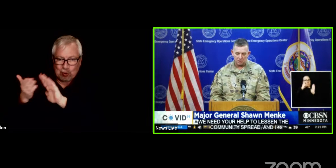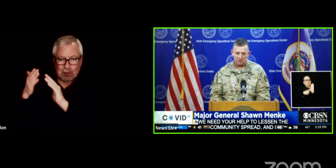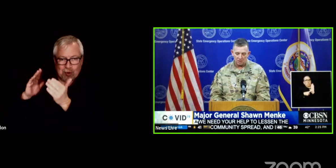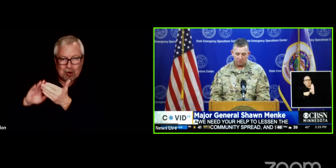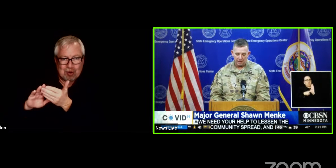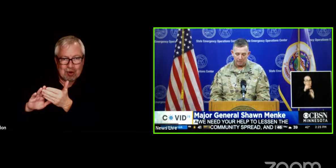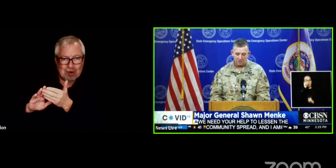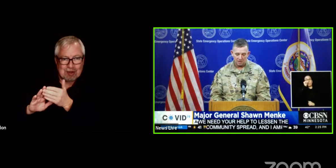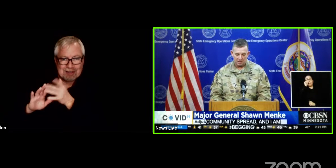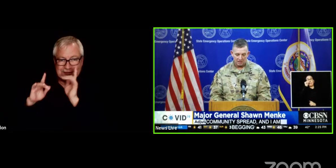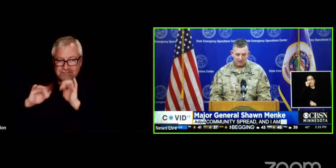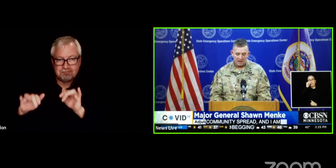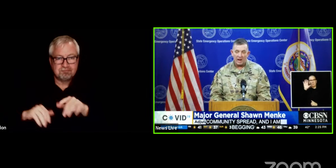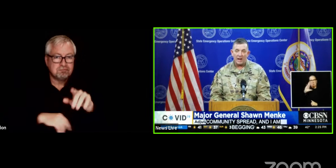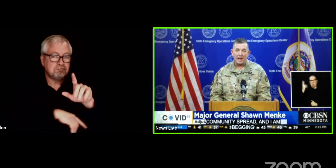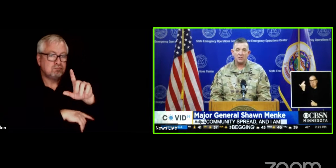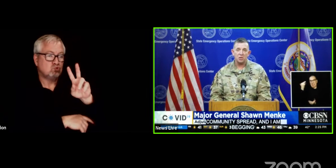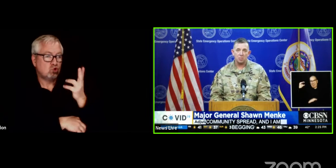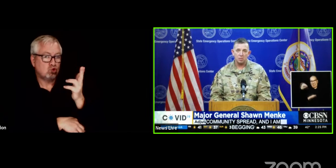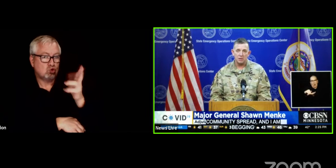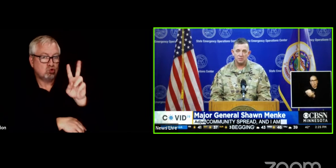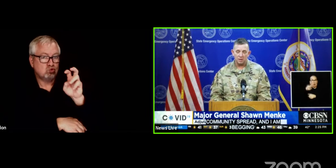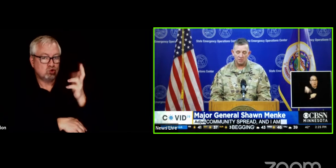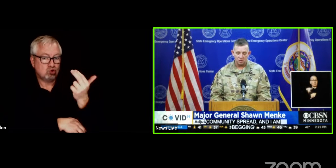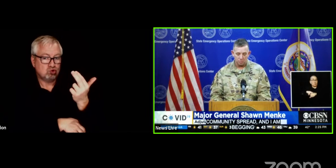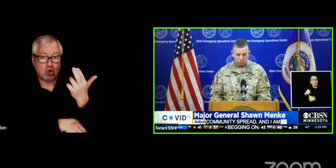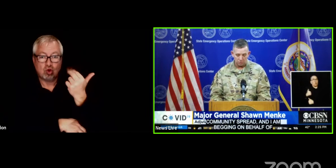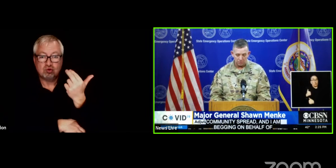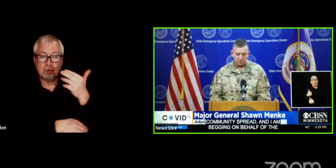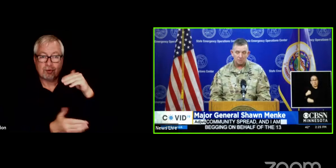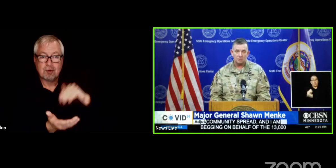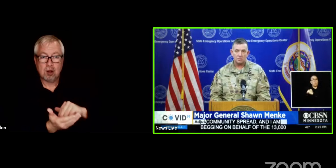GUARDS AND THEIR FAMILIES, I ASK YOU TO PLEASE FOLLOW THE SIMPLE RULES.